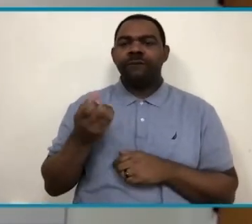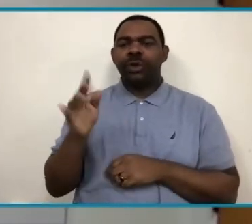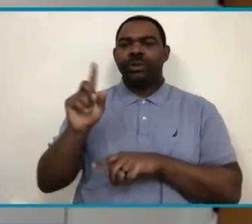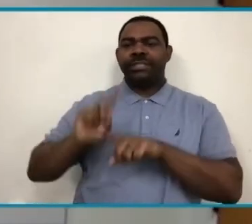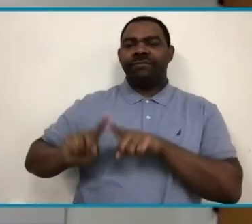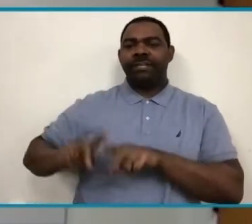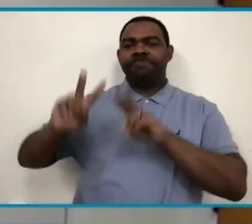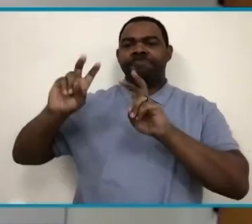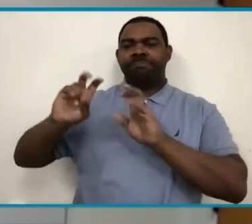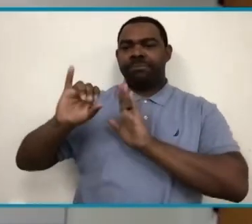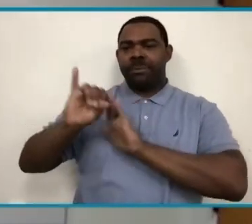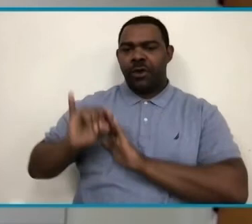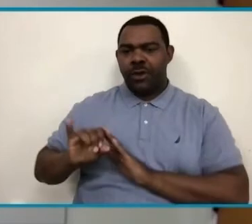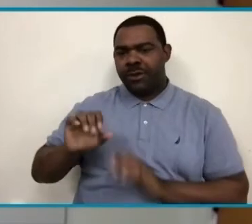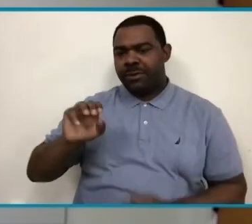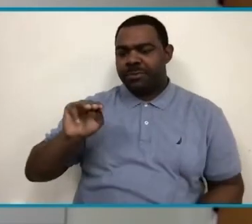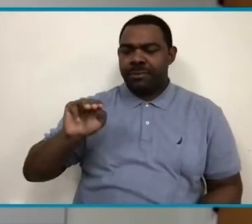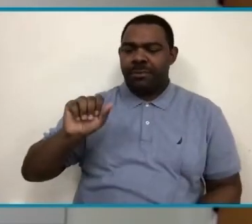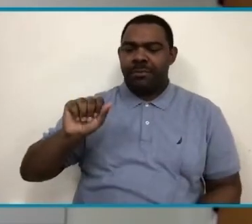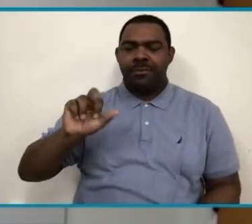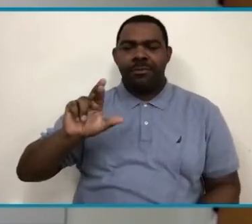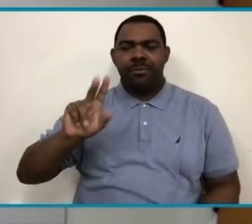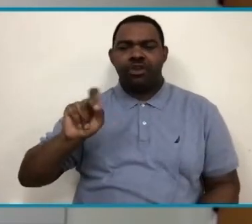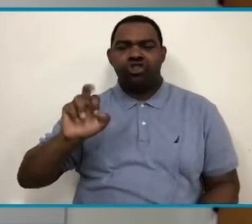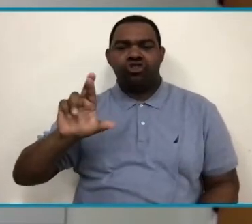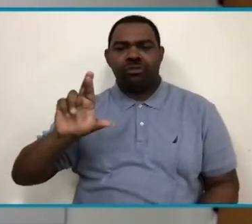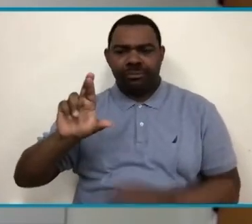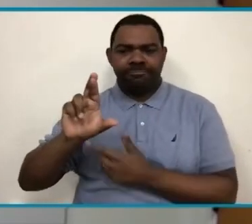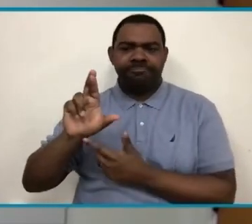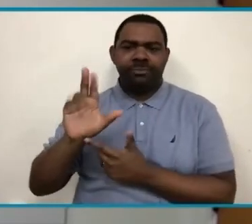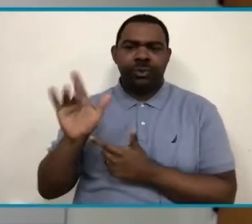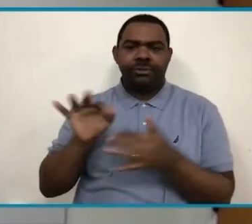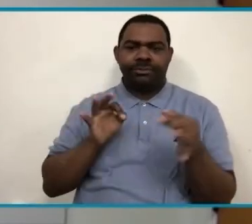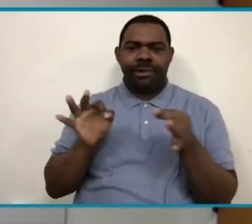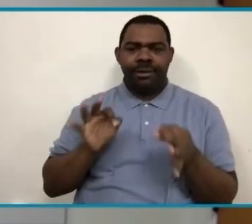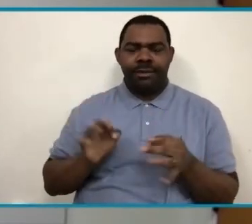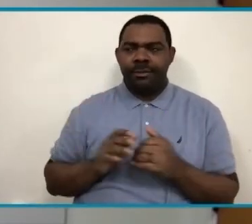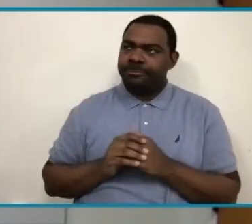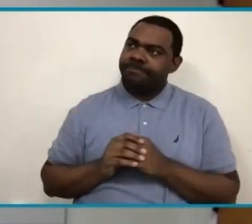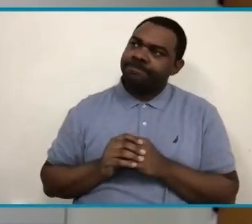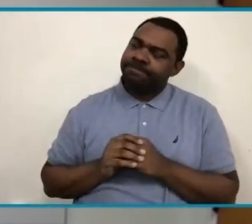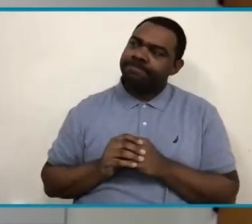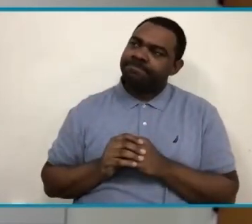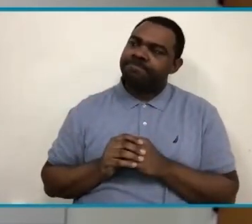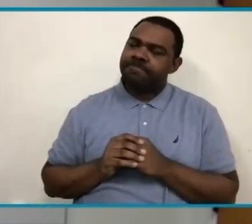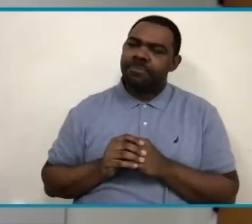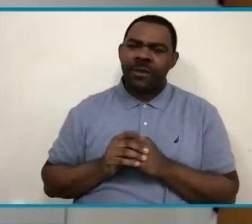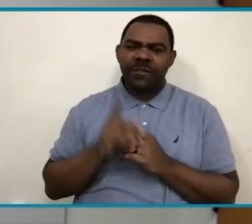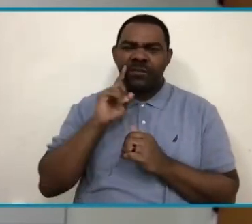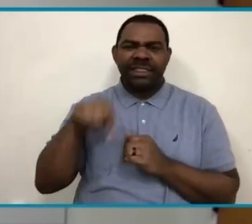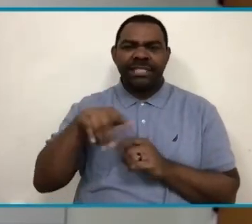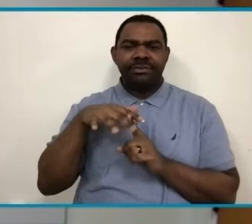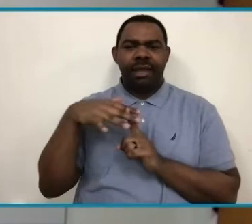Though I’m not sure about the marker term in this context, but we are measuring things